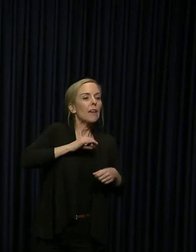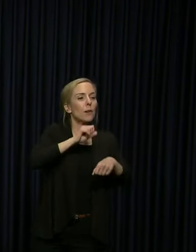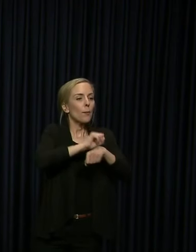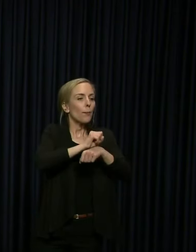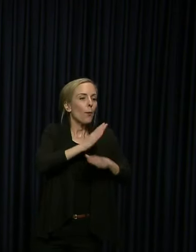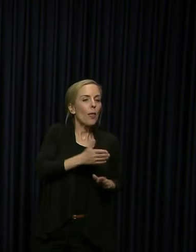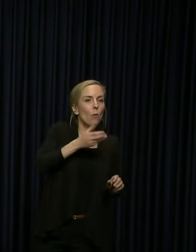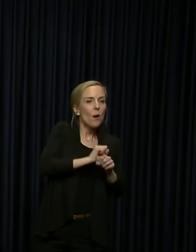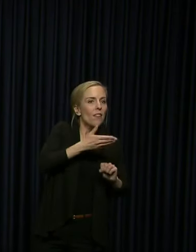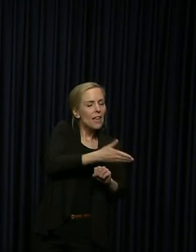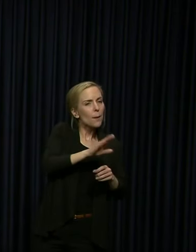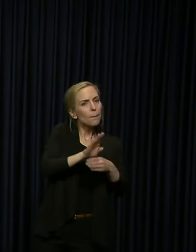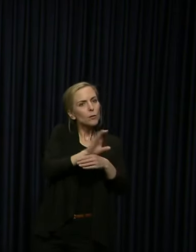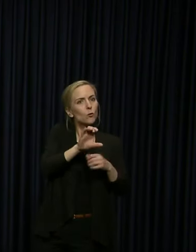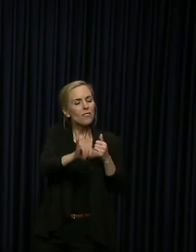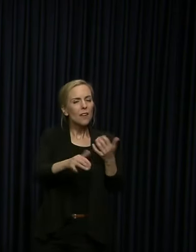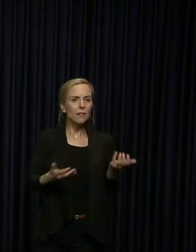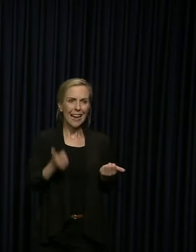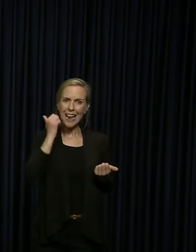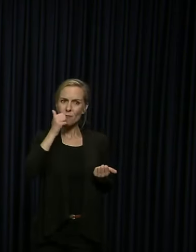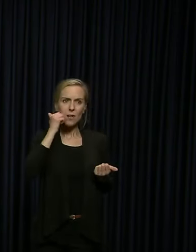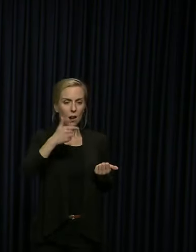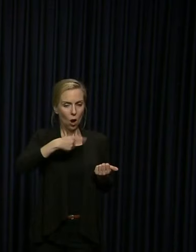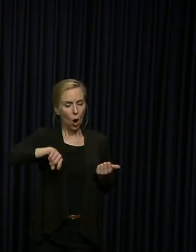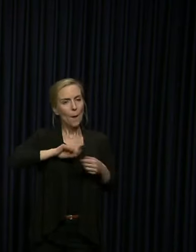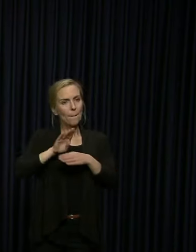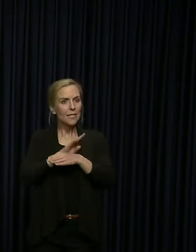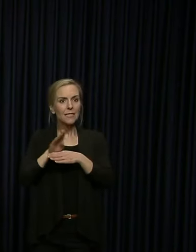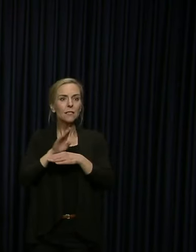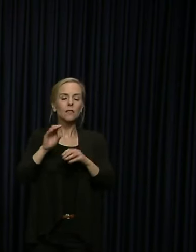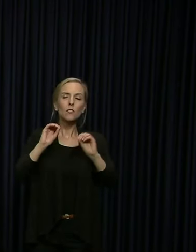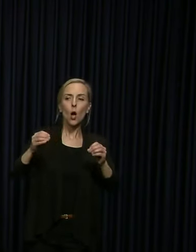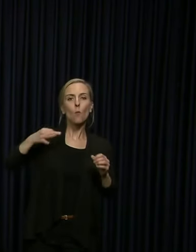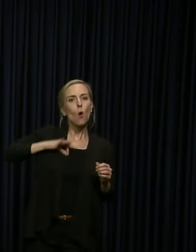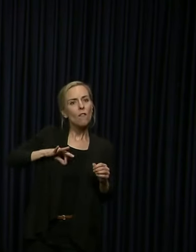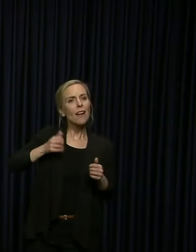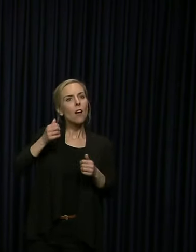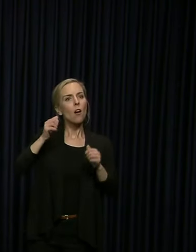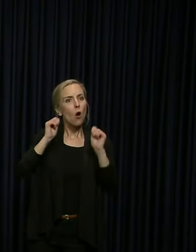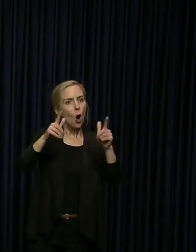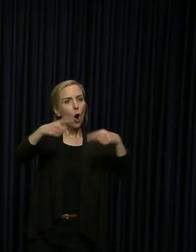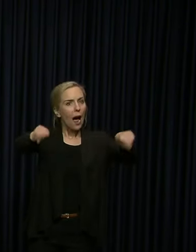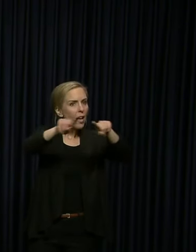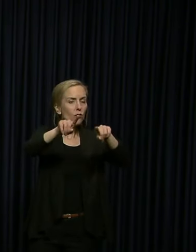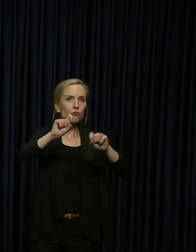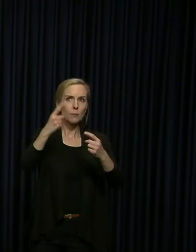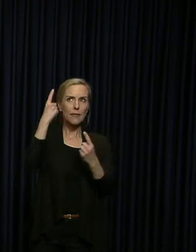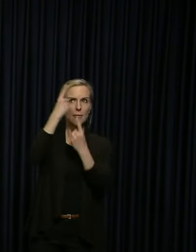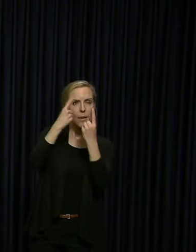THE SAME TIME, MAKE SURE WE'RE PROVIDING THE INFORMATION FOR NICKLES THAT COULD HAVE POSSIBLY BEEN EXPOSED.